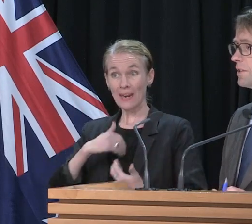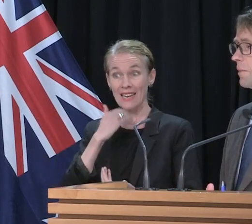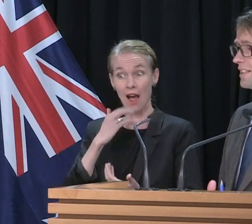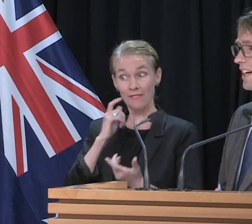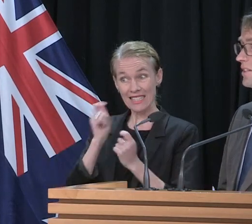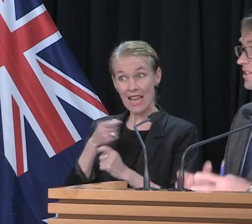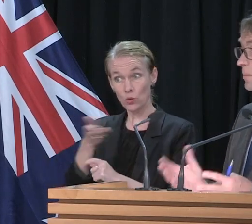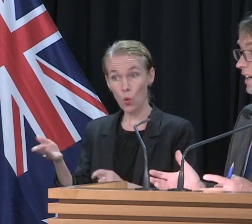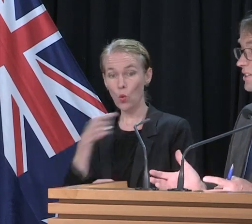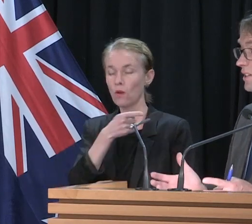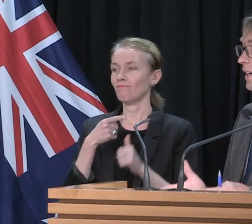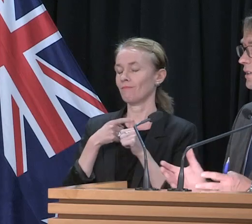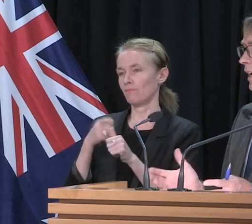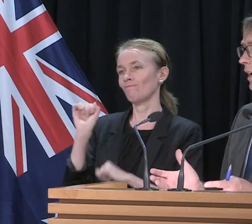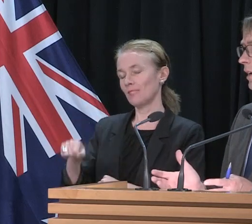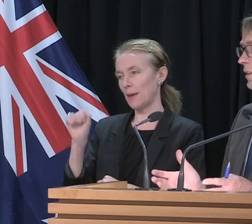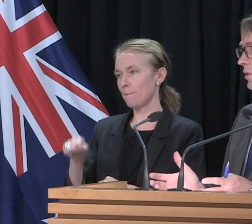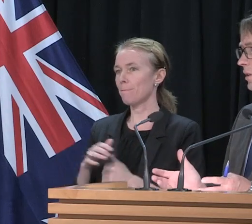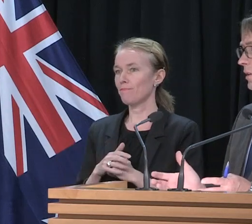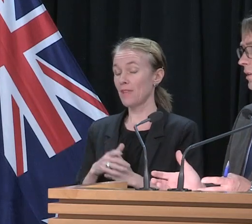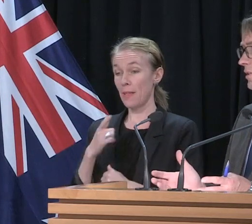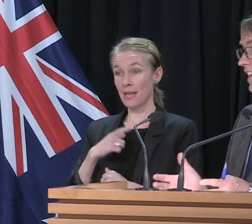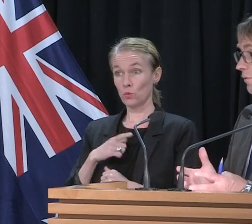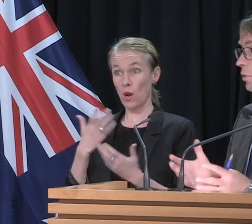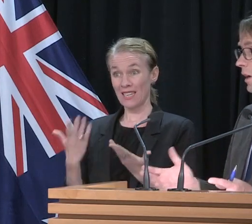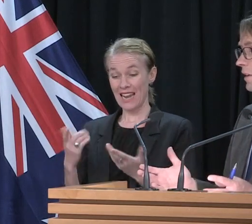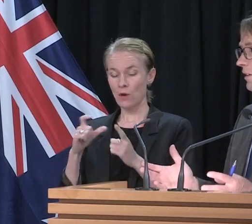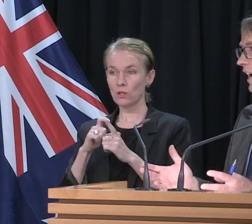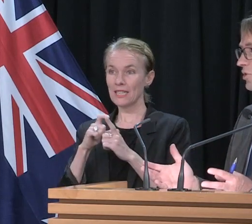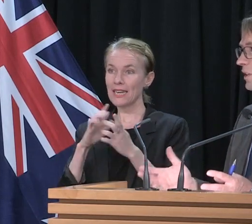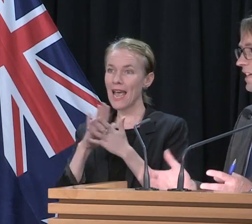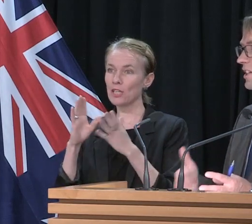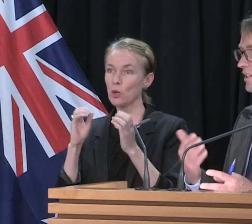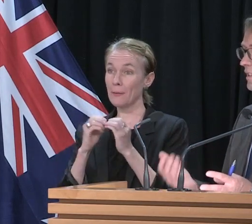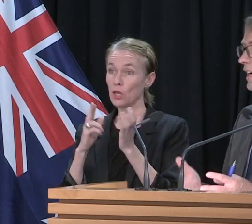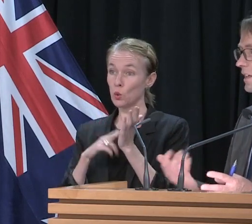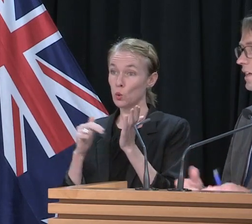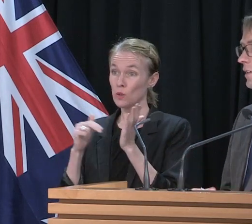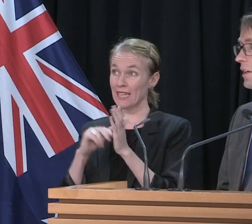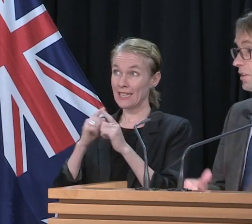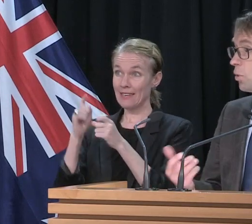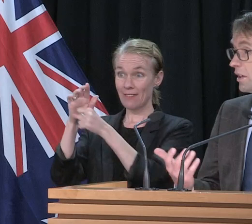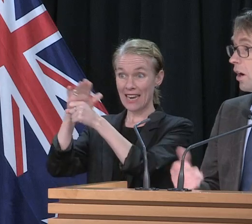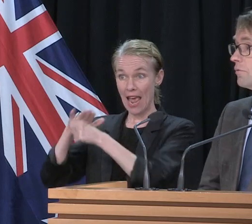quickly? >> DR ASHLEY Yes. That's one of the reasons first of all we